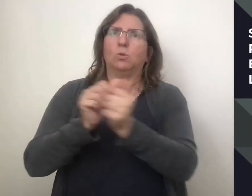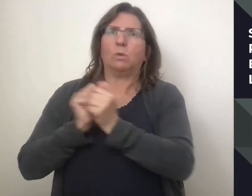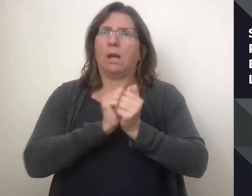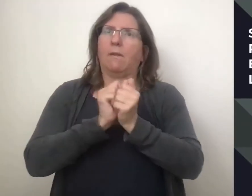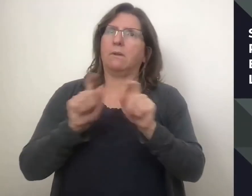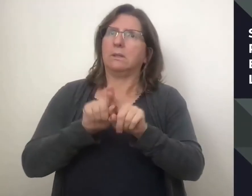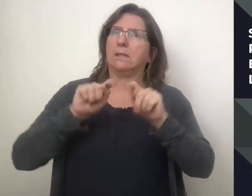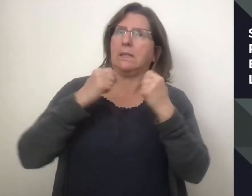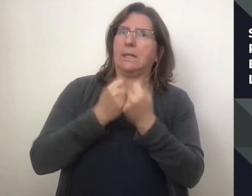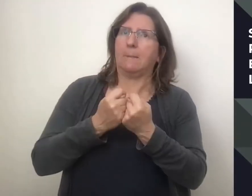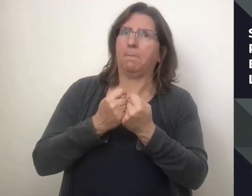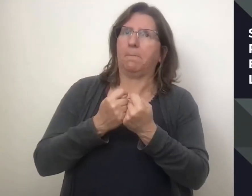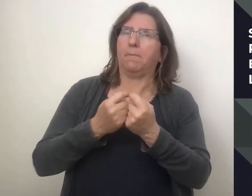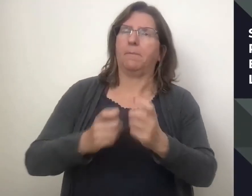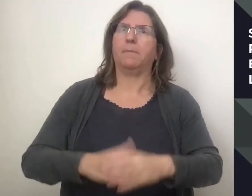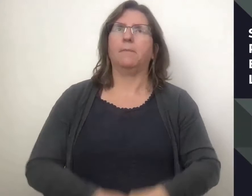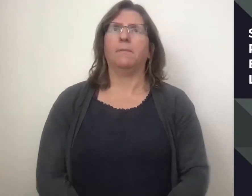and the students will feel a sense of pride through completing the project together.